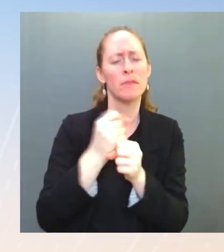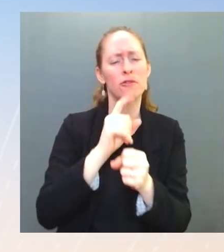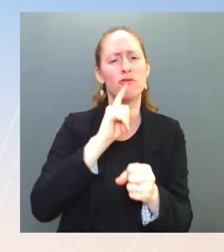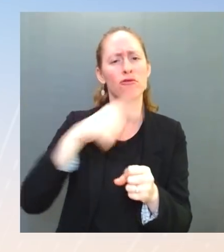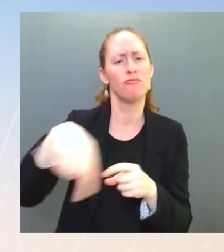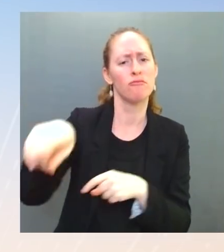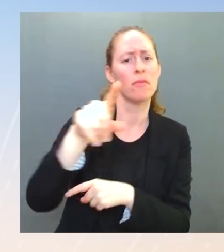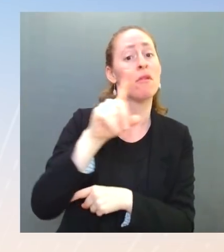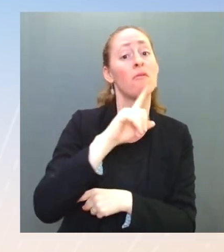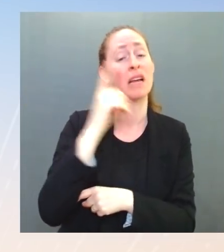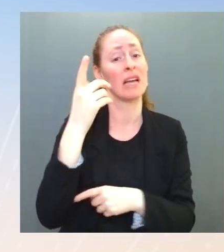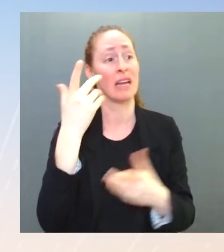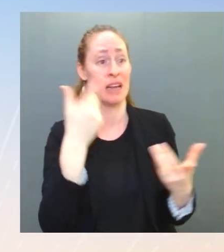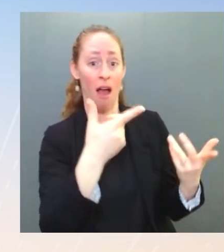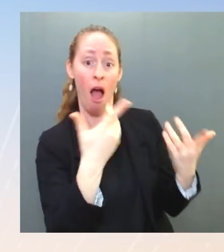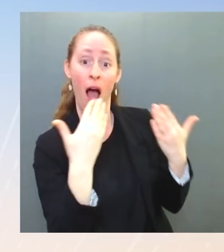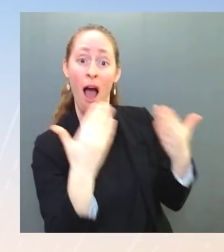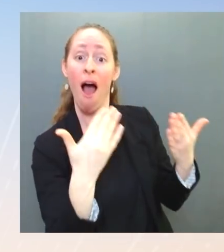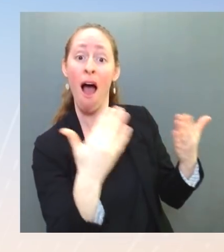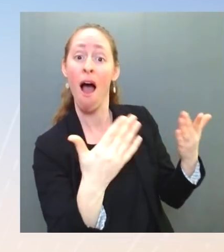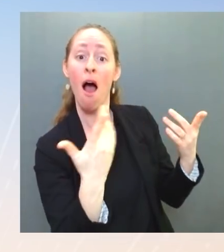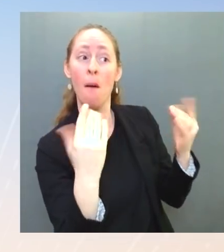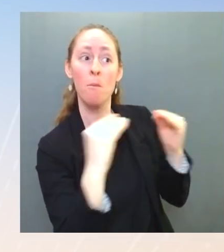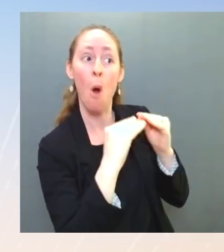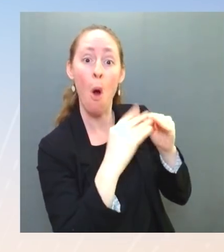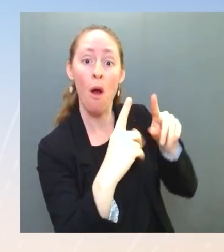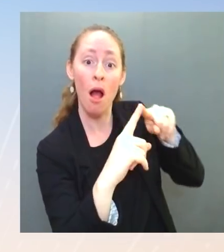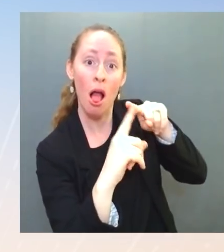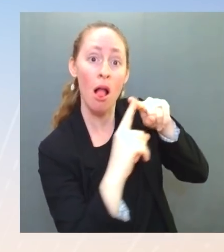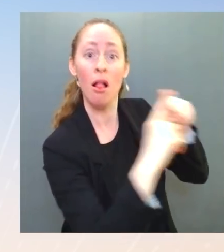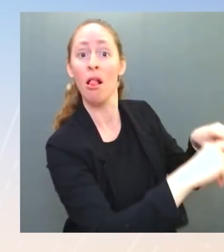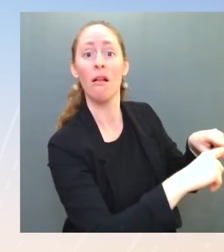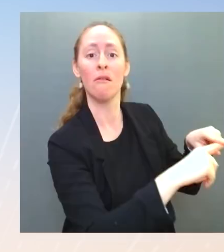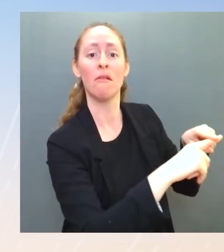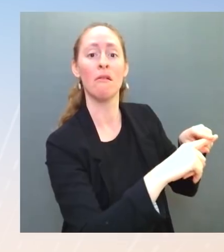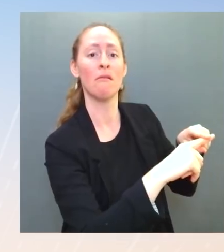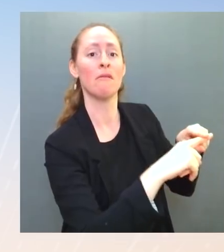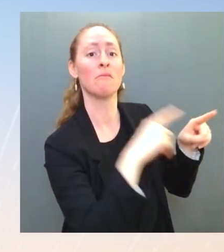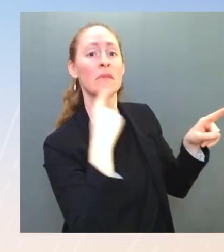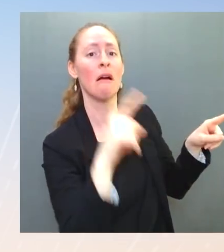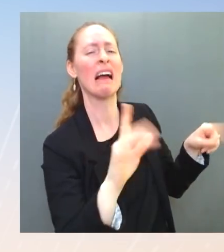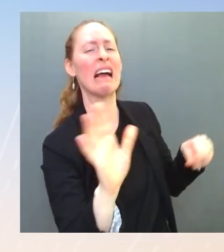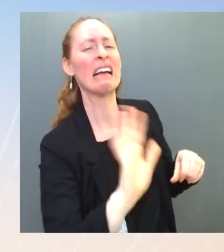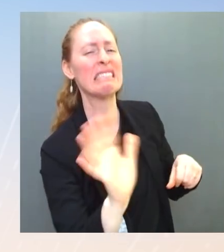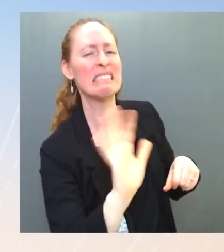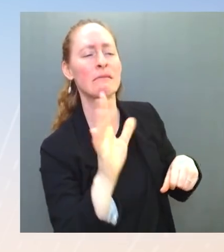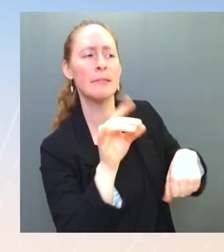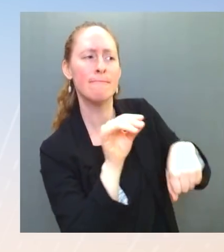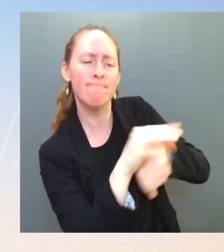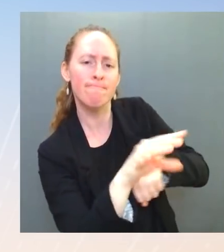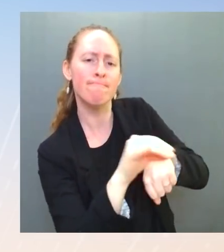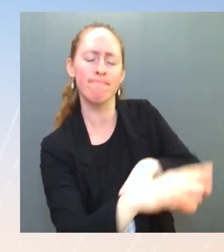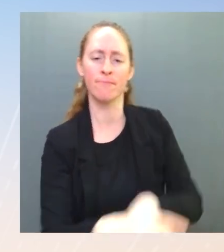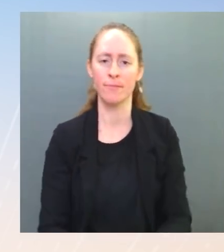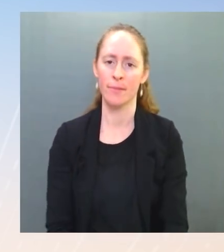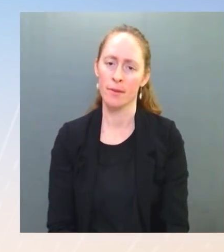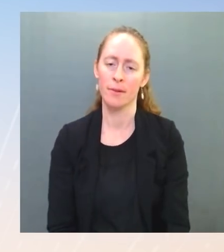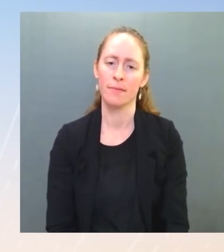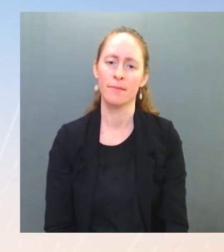which is something we certainly convey to other countries. In terms of military actions,